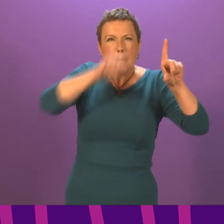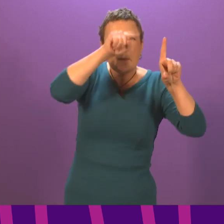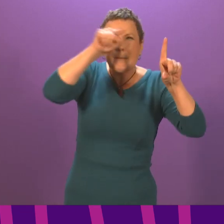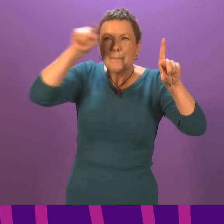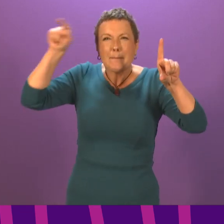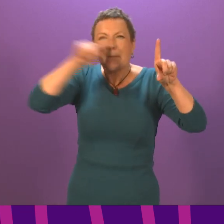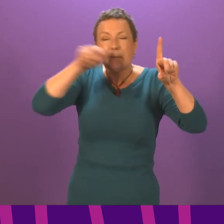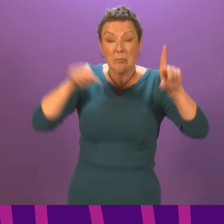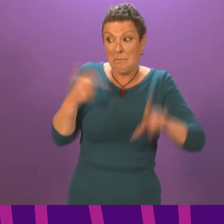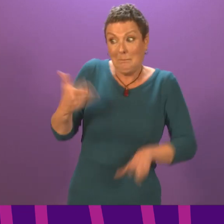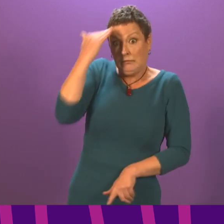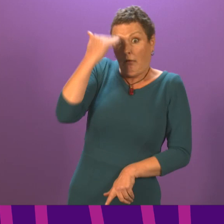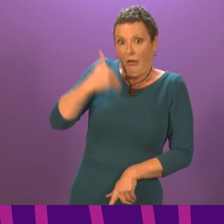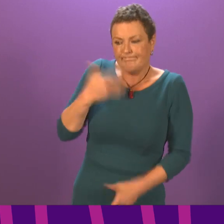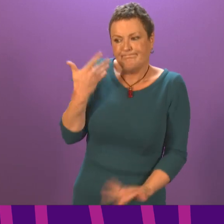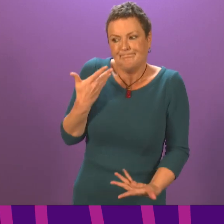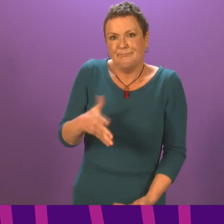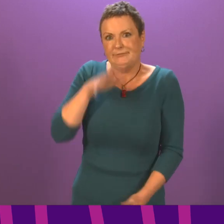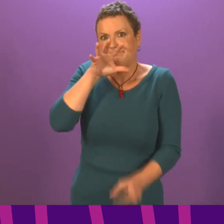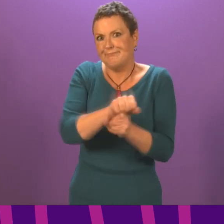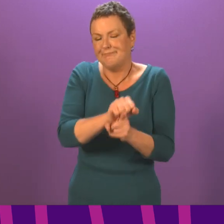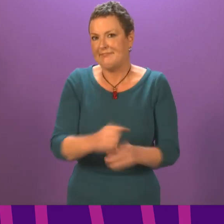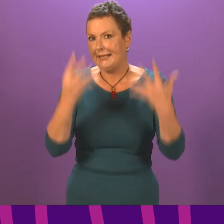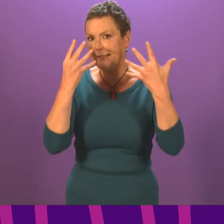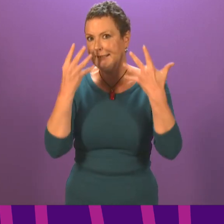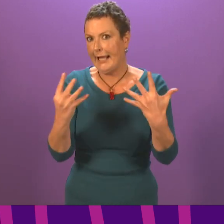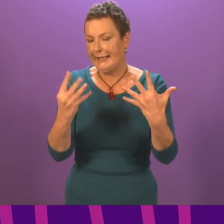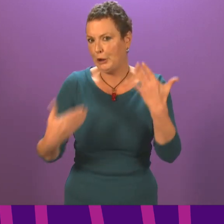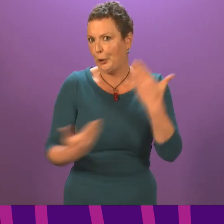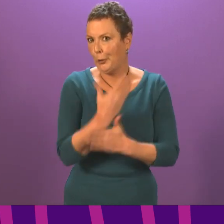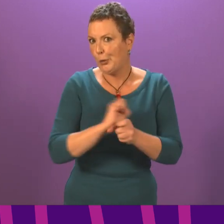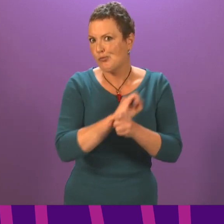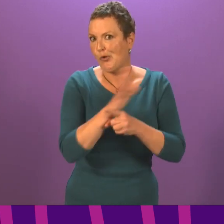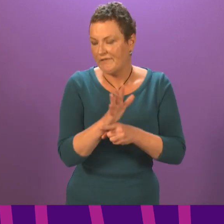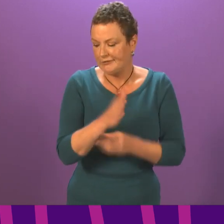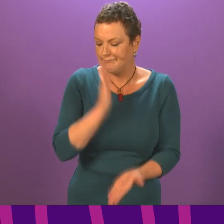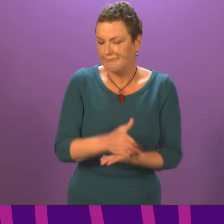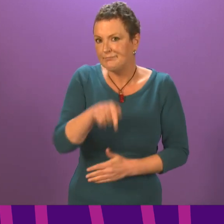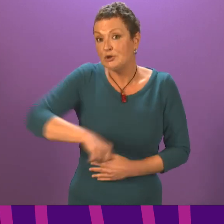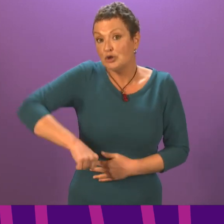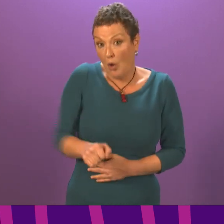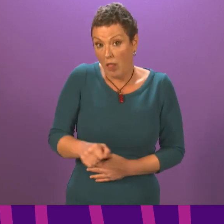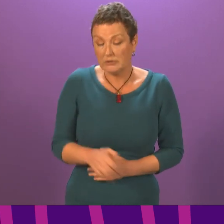Scotland. All those cases were from Greater Glasgow and Clyde. It is important to stress